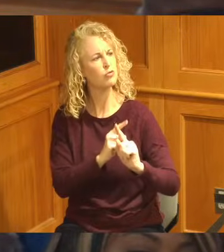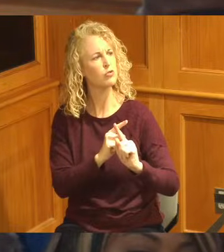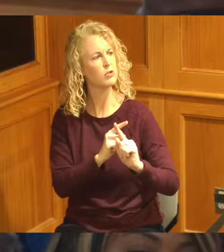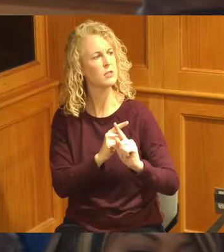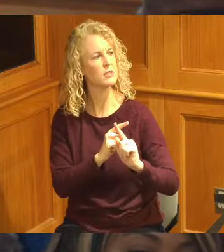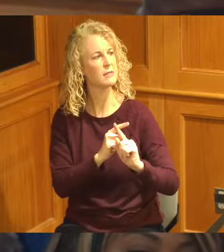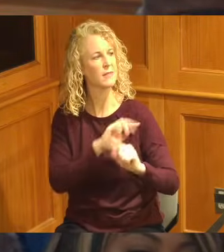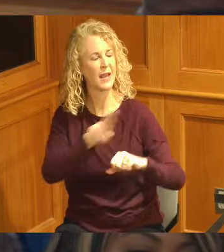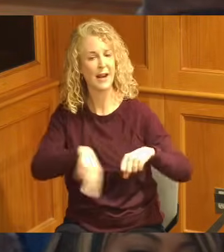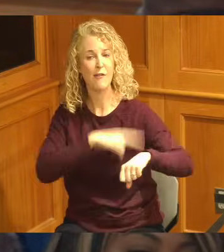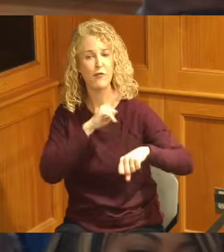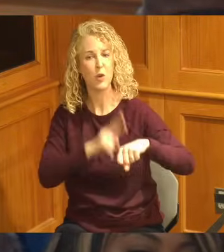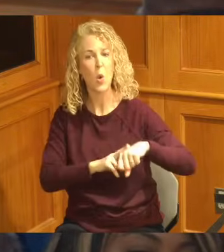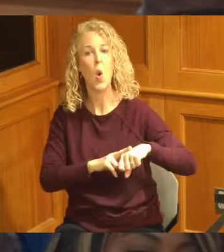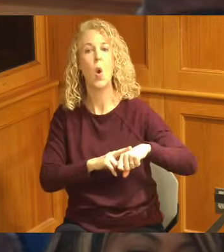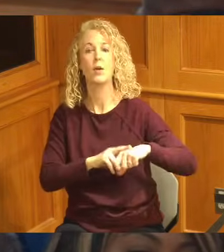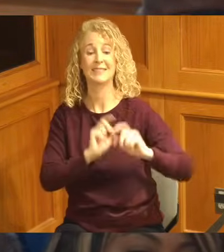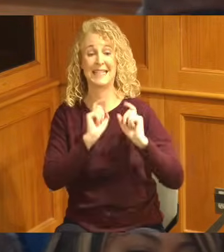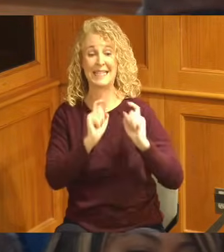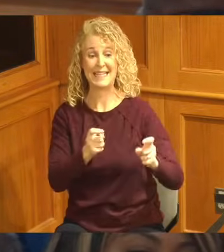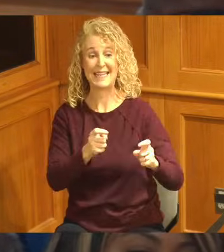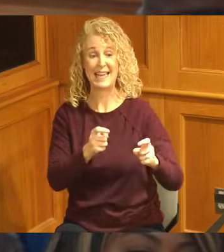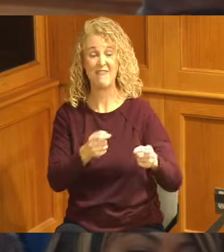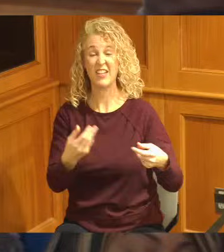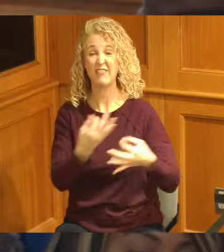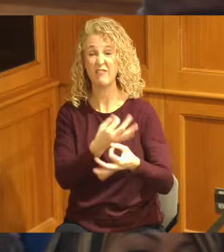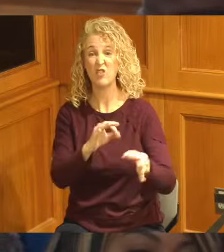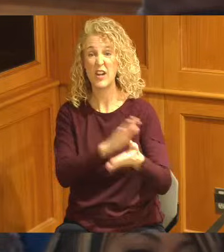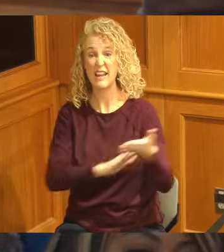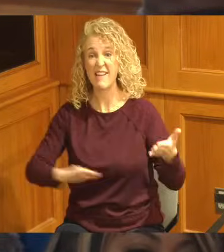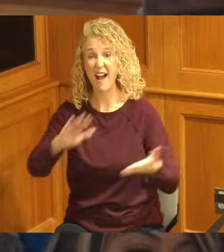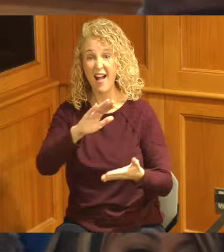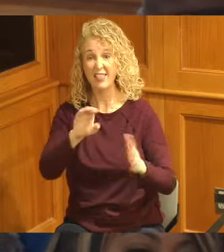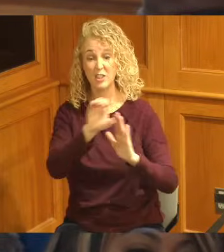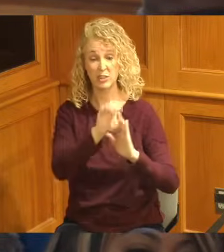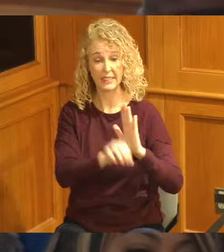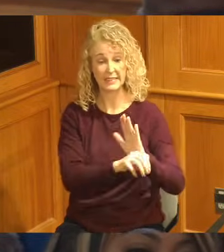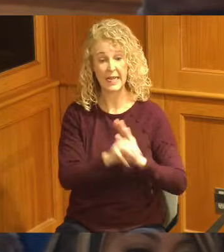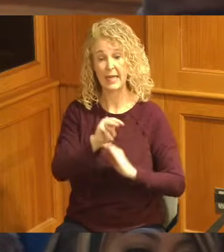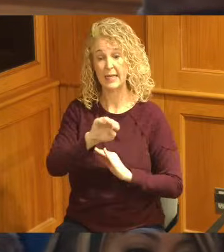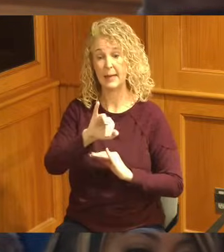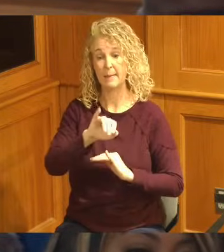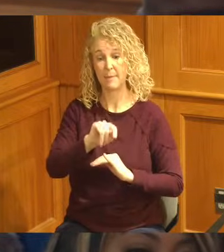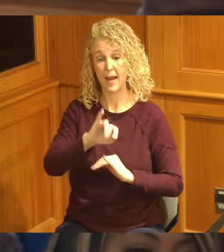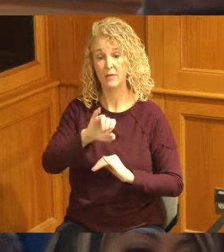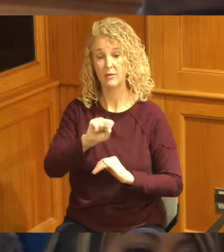scholarships at Cincinnati State and Mount St. Joseph University. They have one daughter,